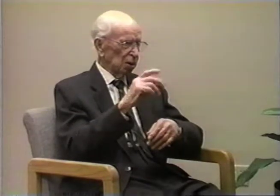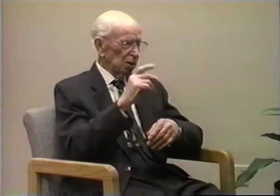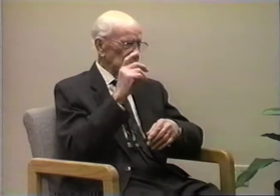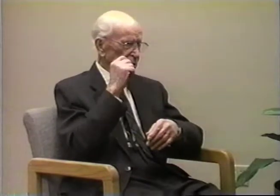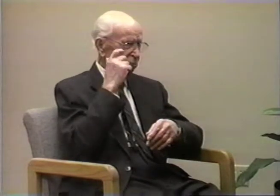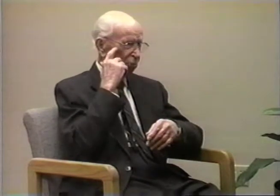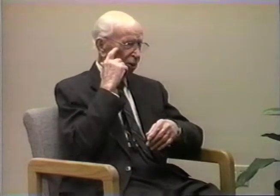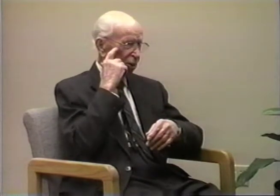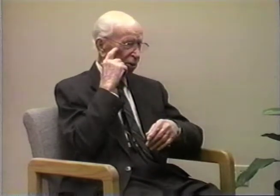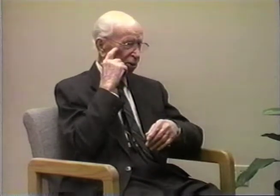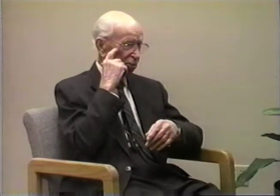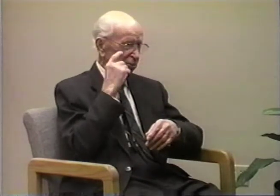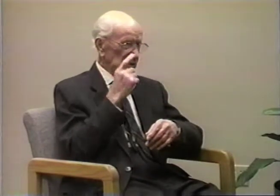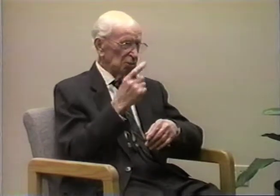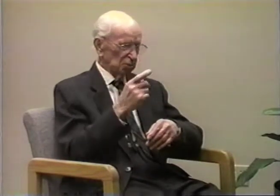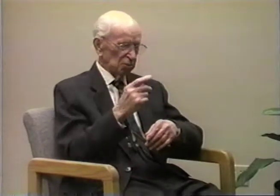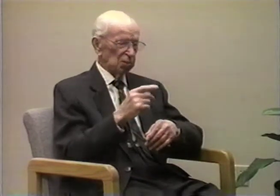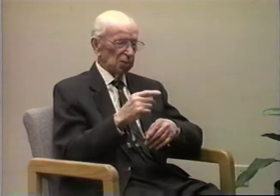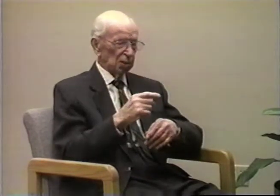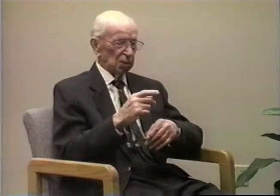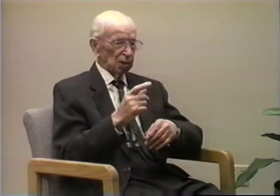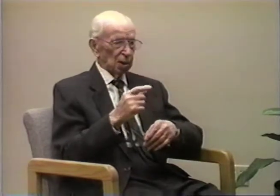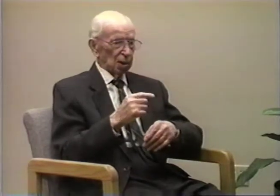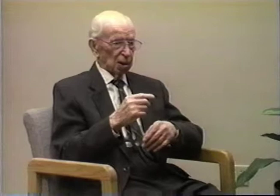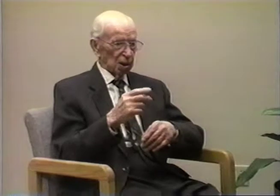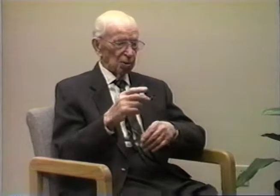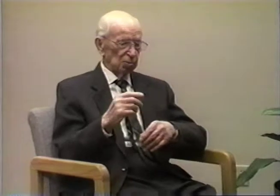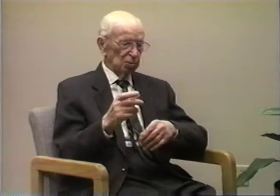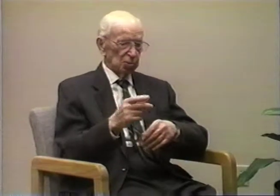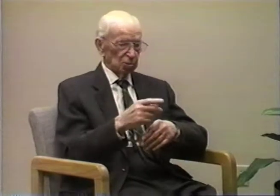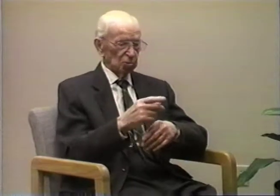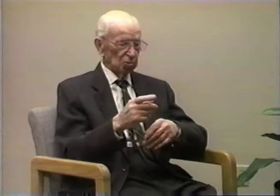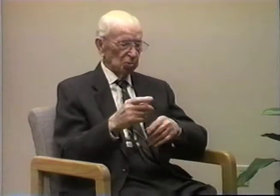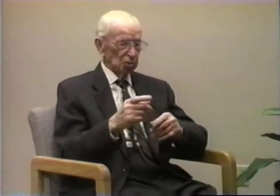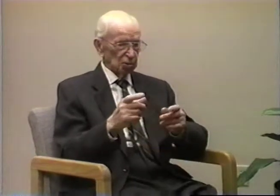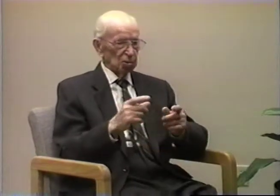His father had founded the First National Bank in St. Paul.